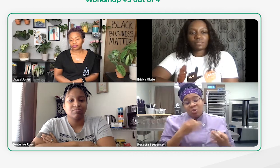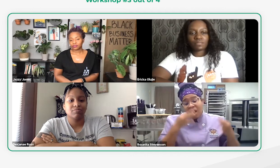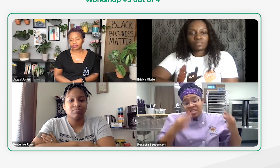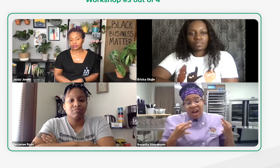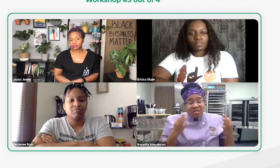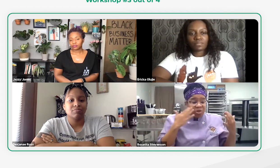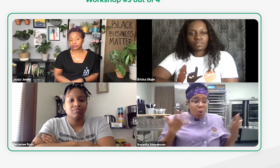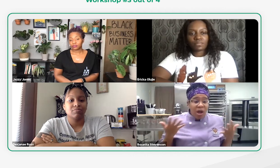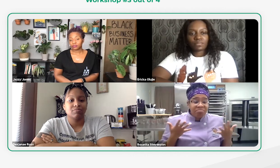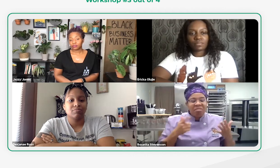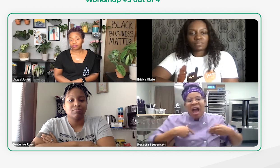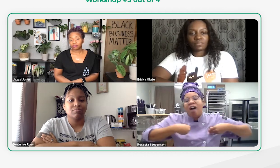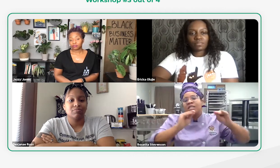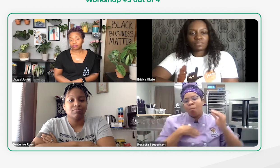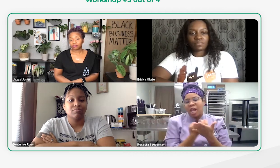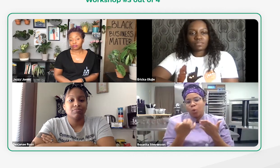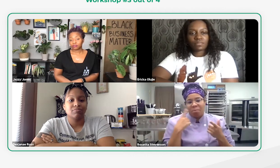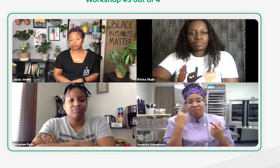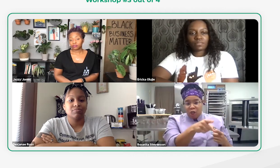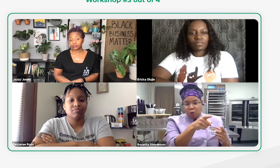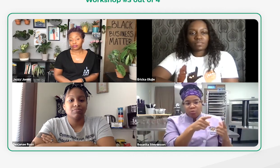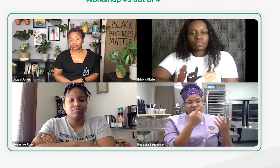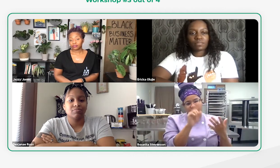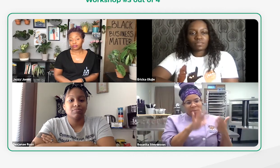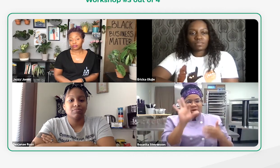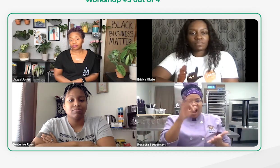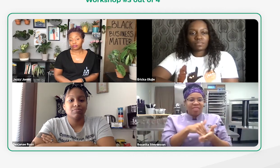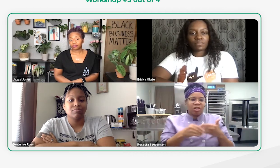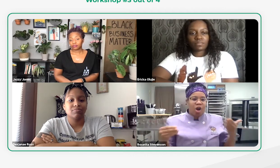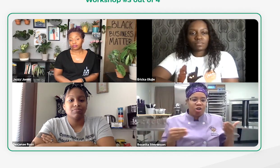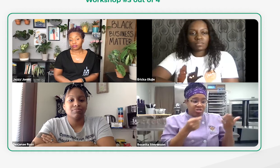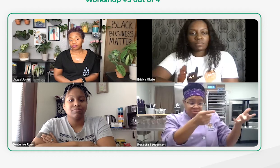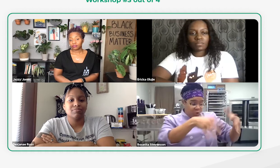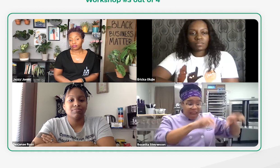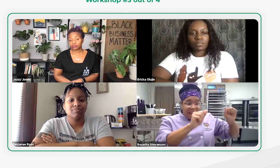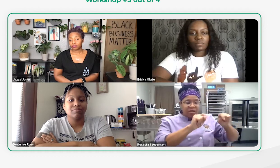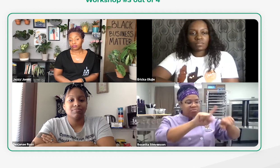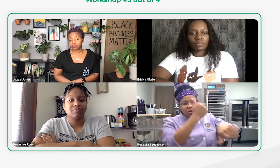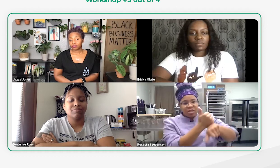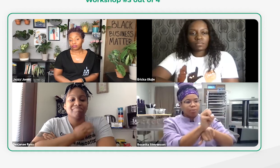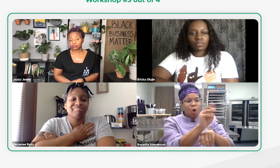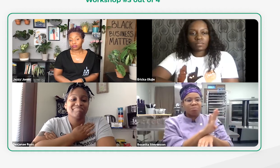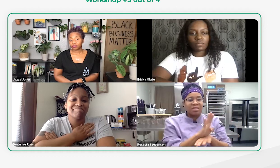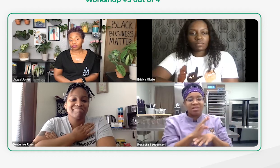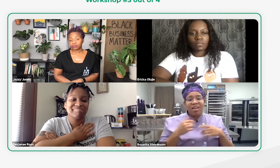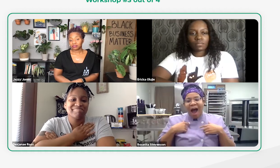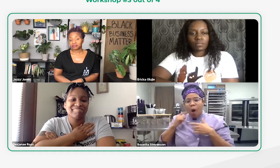I felt sorry for them. I said I'm good no cell my equipment. It's $9000. You